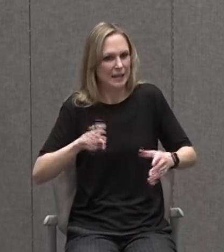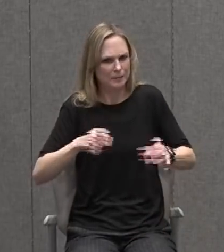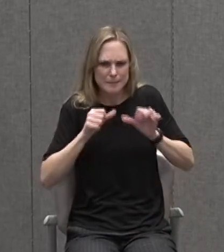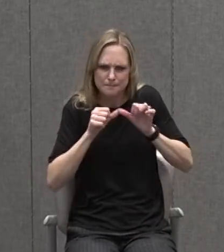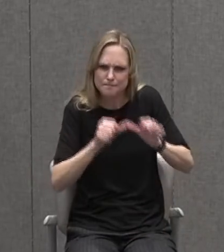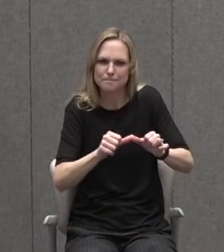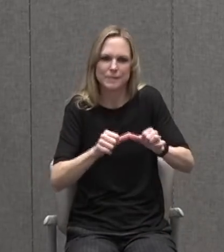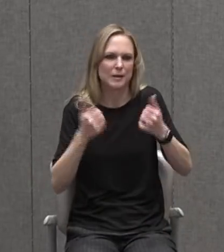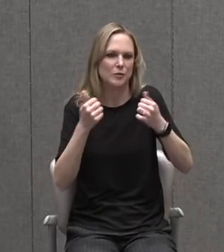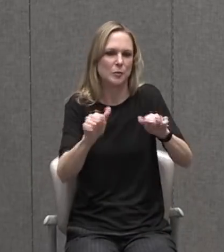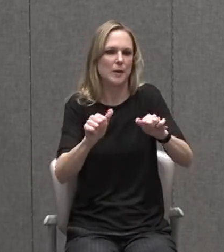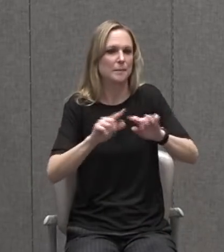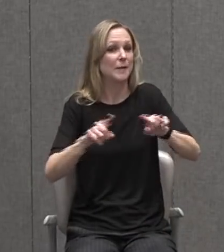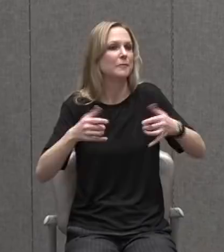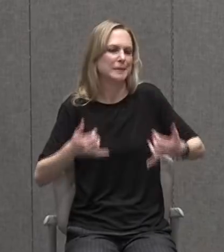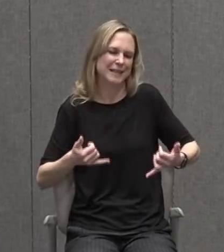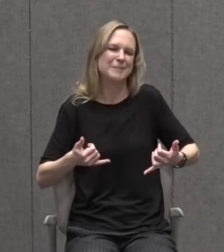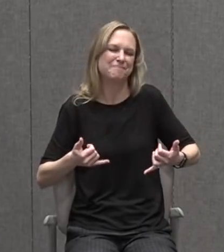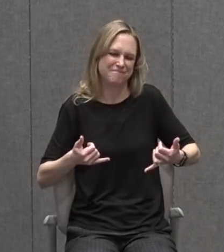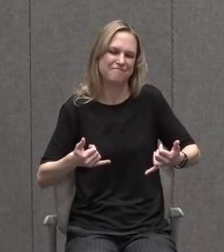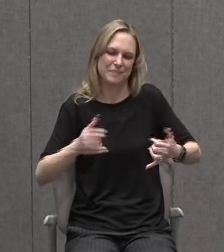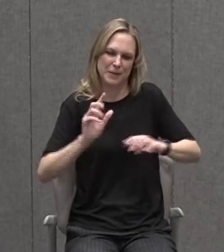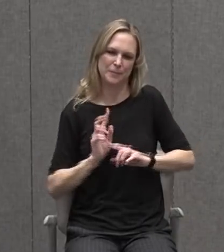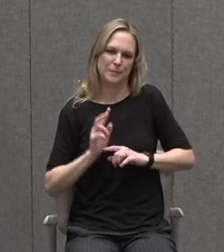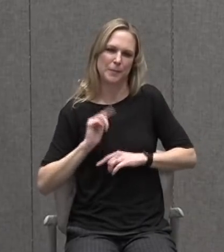But I'm gonna have to today. So you guys keep working on that,